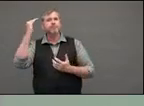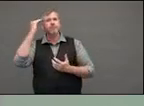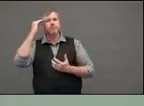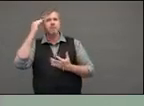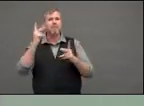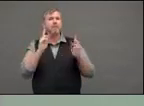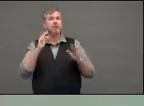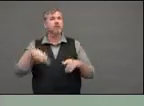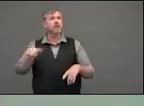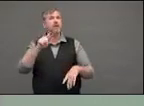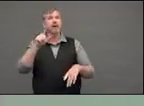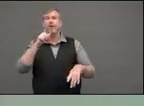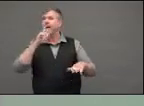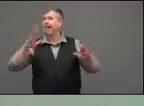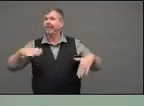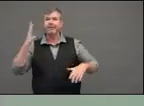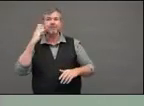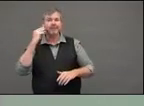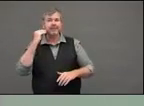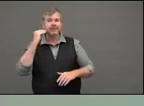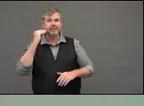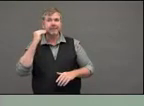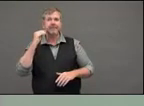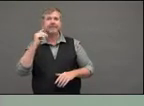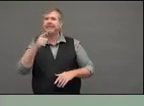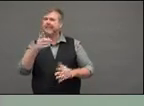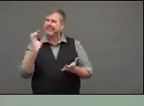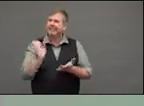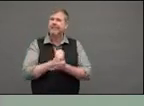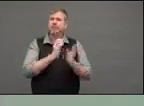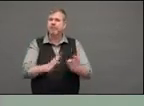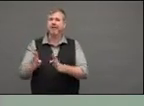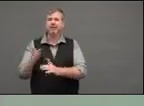yourself try to talk to your teachers in advance